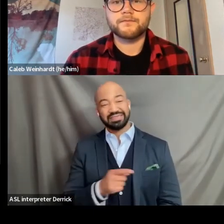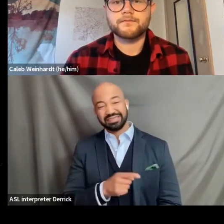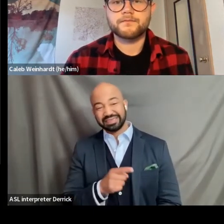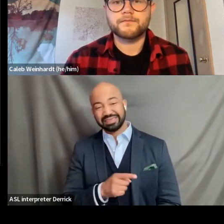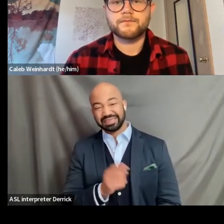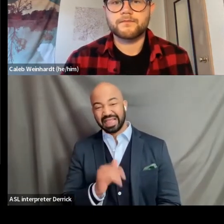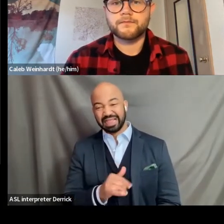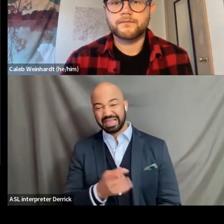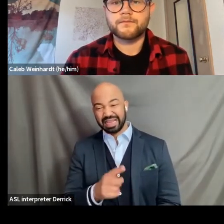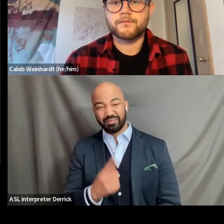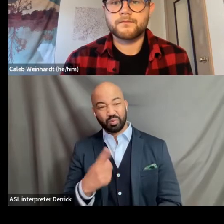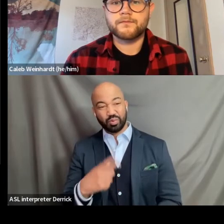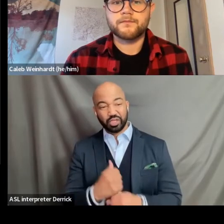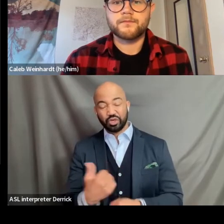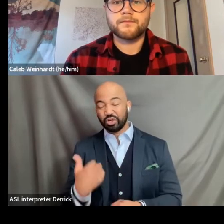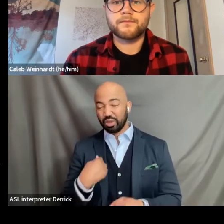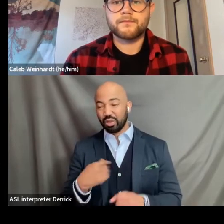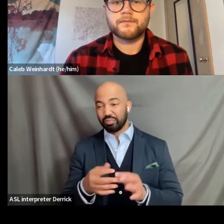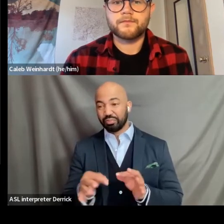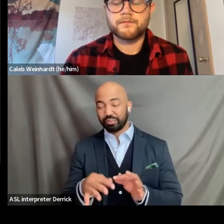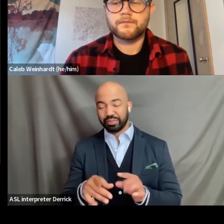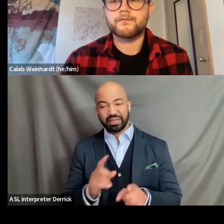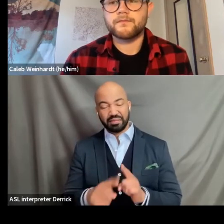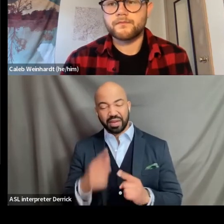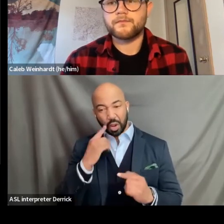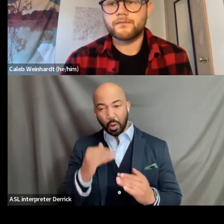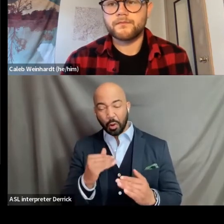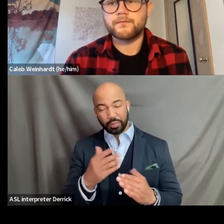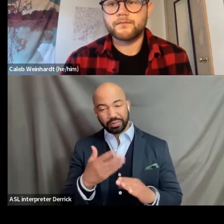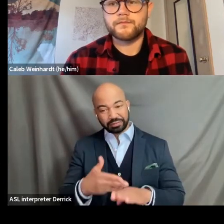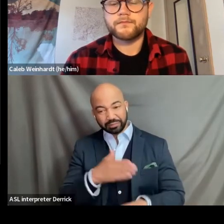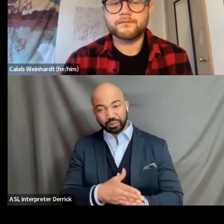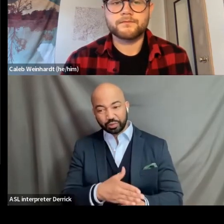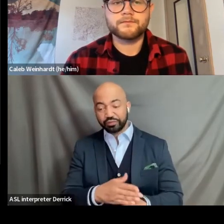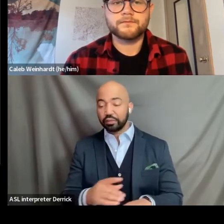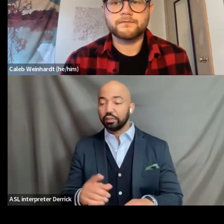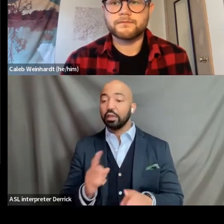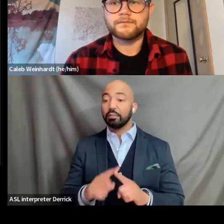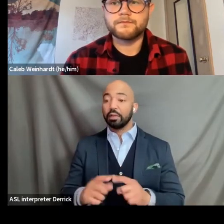a year later but in a lot of ways, I'm guessing that many people like this